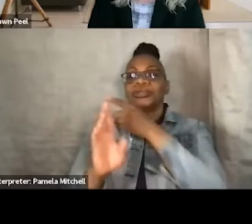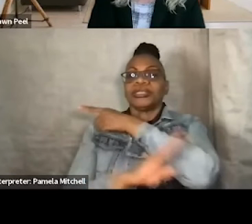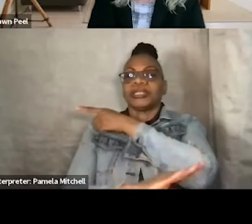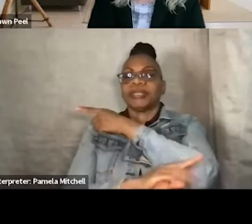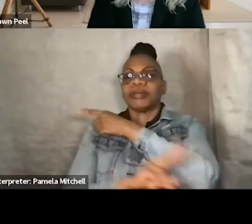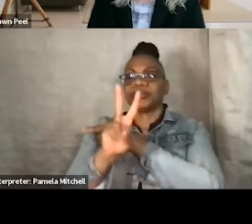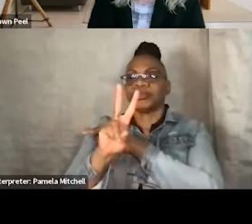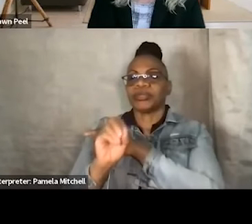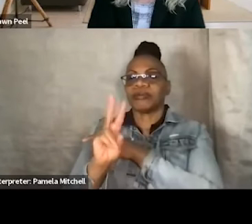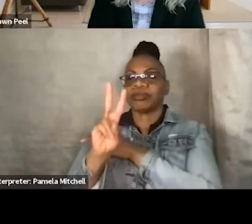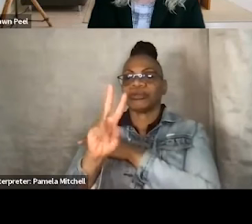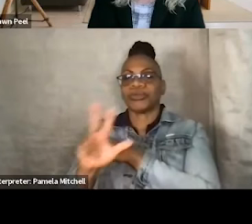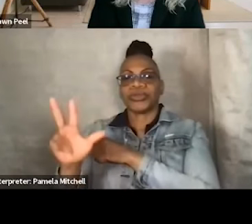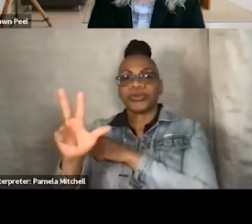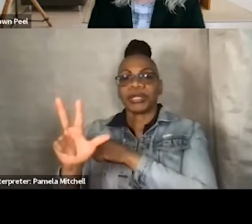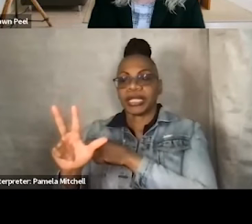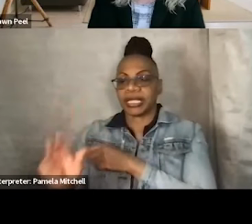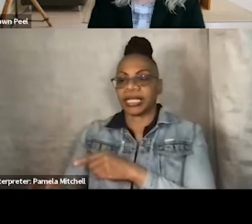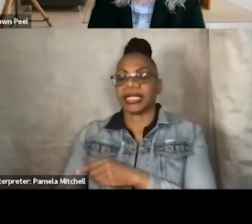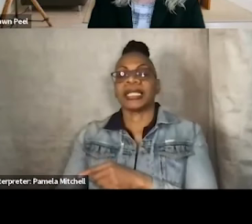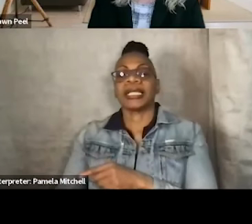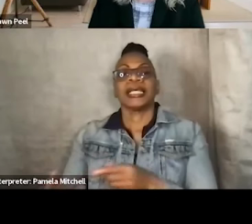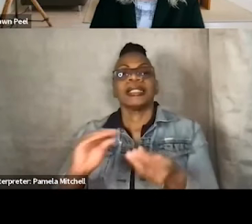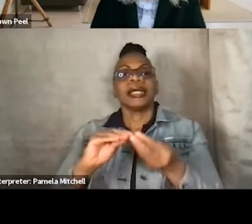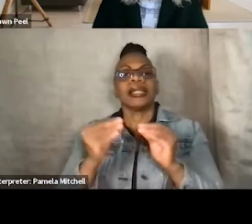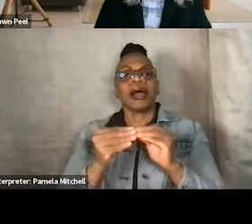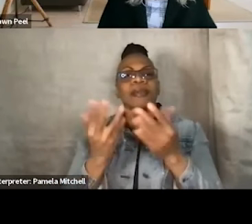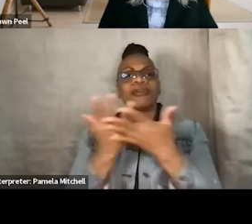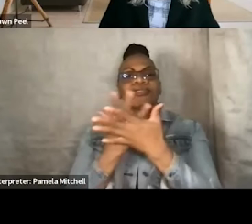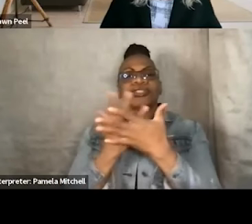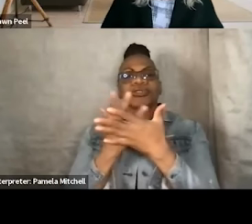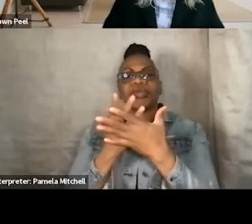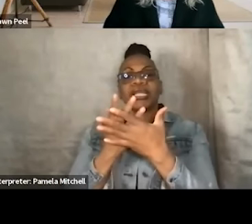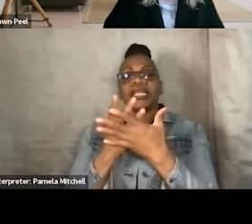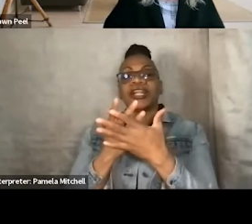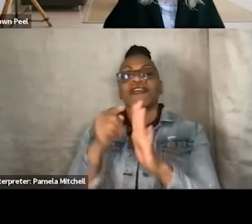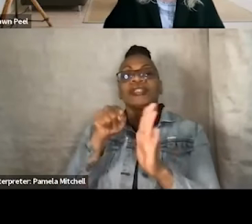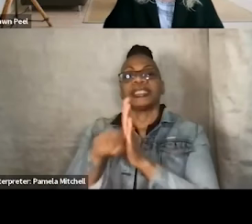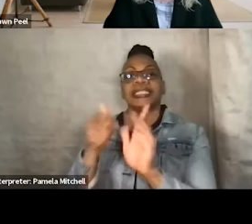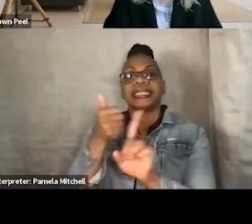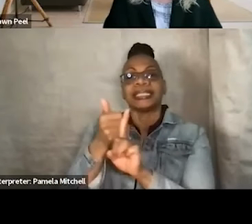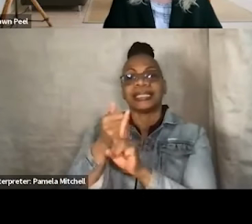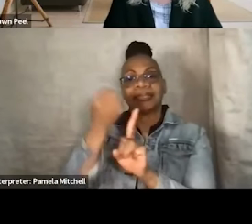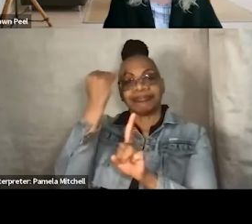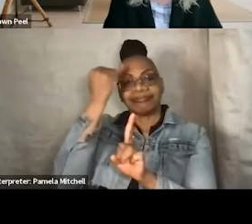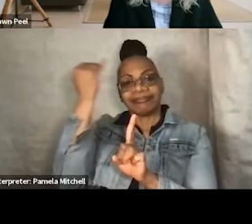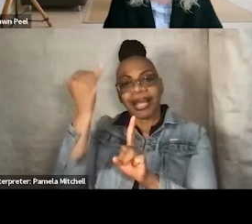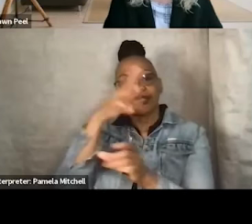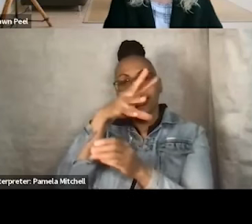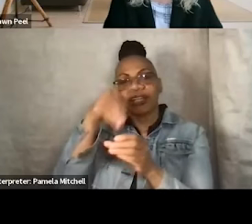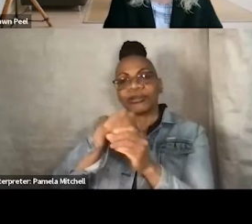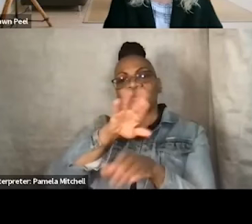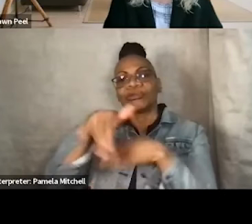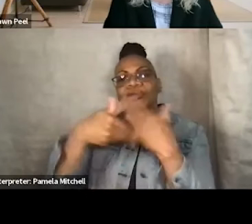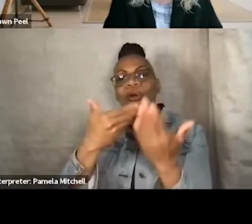The number of individuals screened for suicidal ideation, this includes all the calls that hit CommCare from the 988